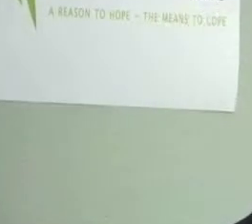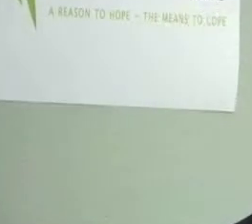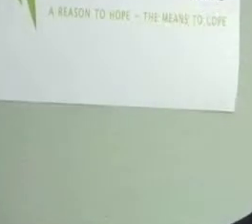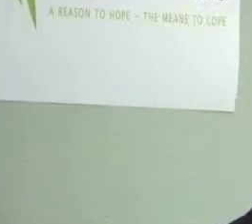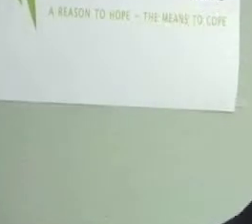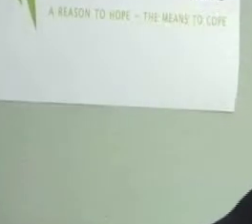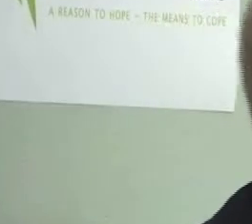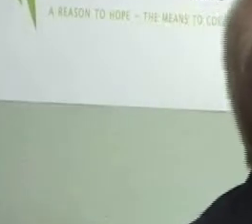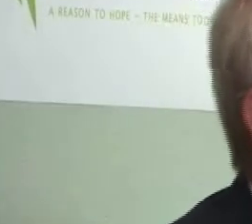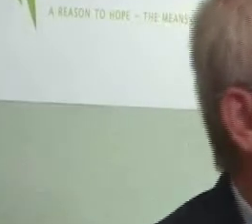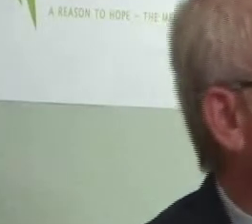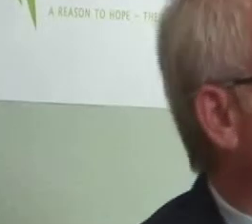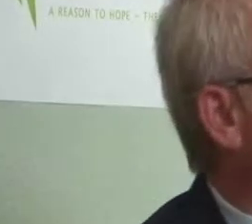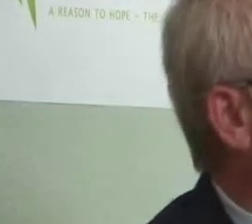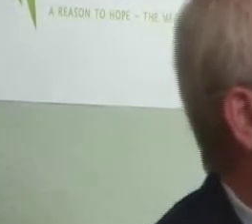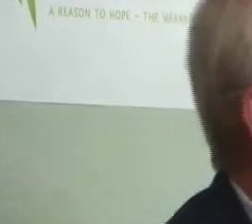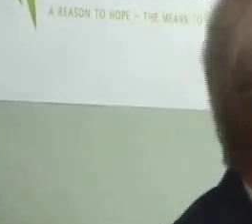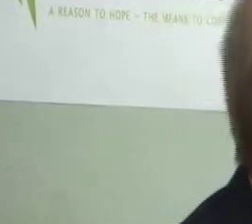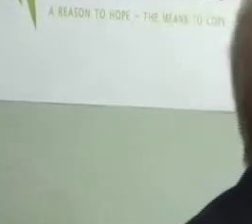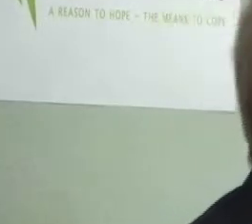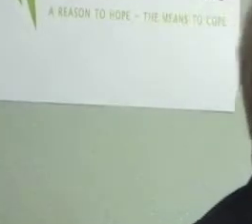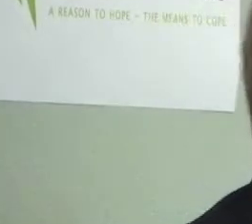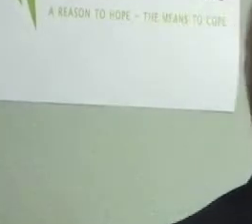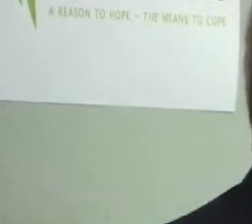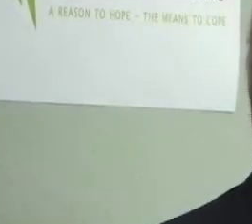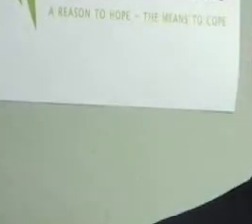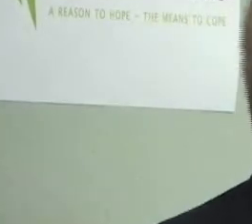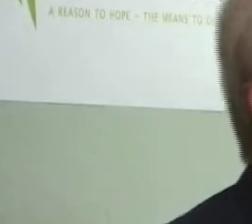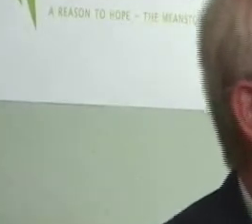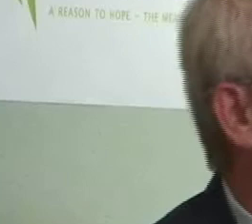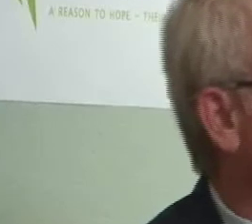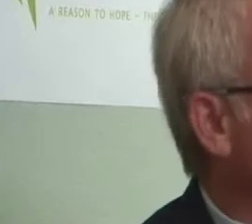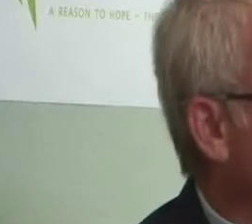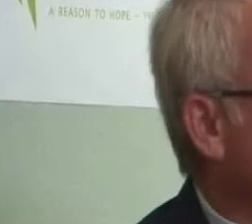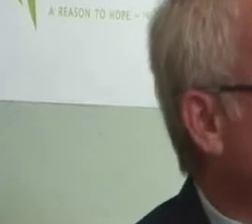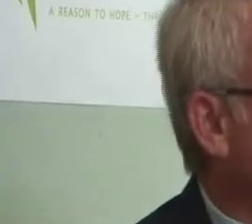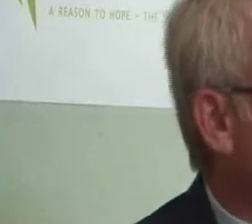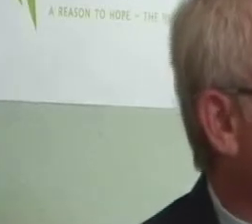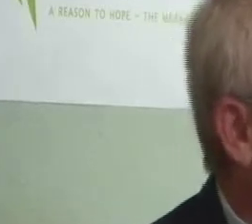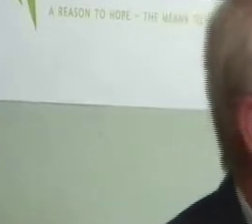You know, and that goes for the Provincial government as well, which, by the way, is lowering the corporate taxes